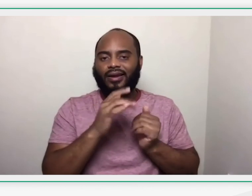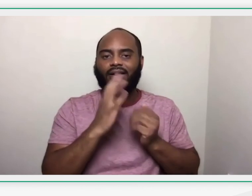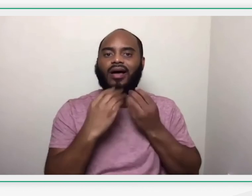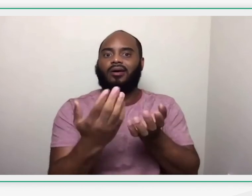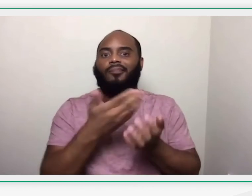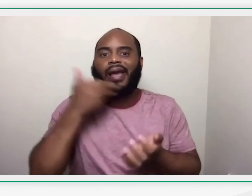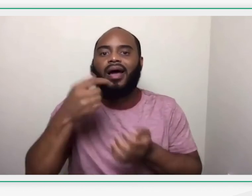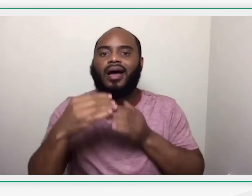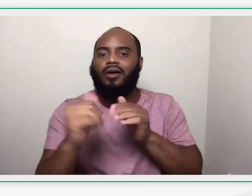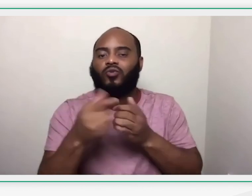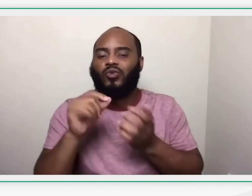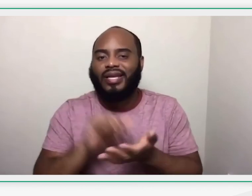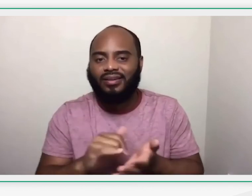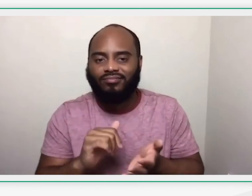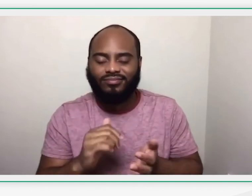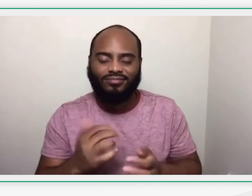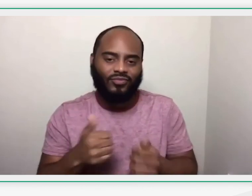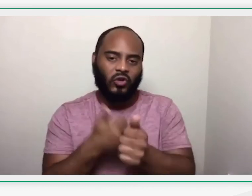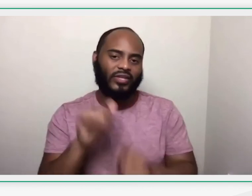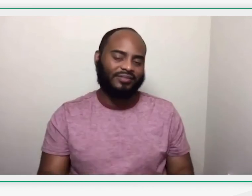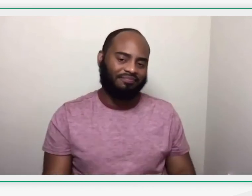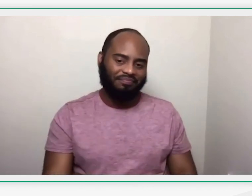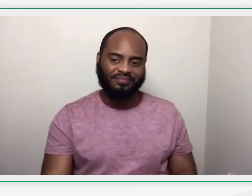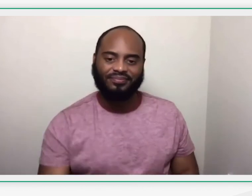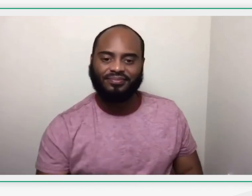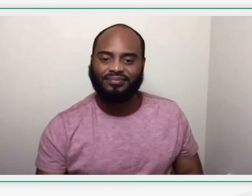And, there's guides for what to do and what to avoid.